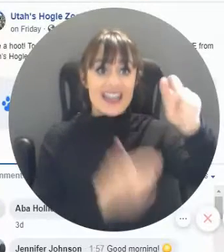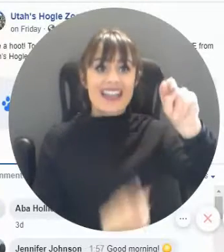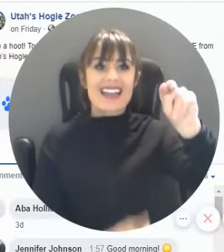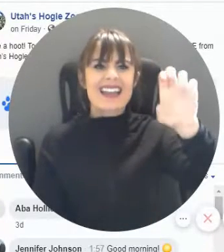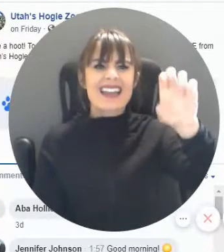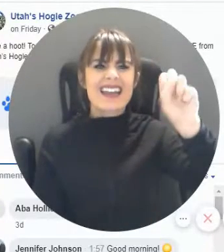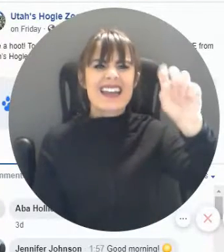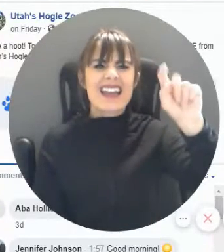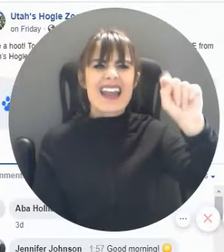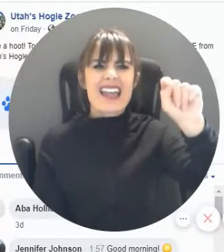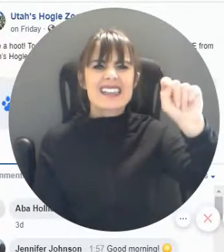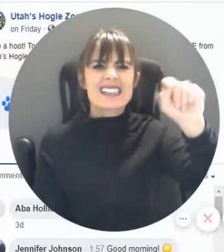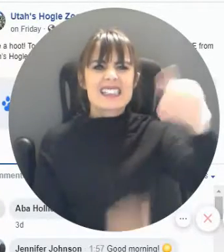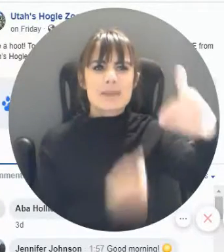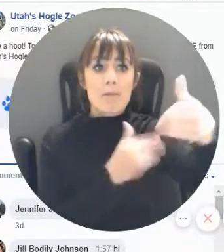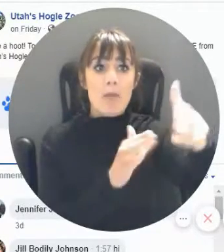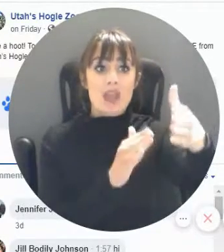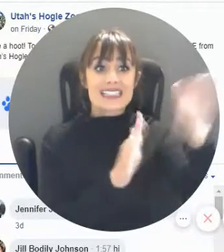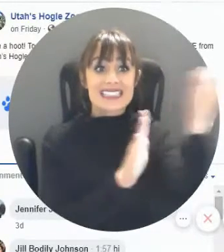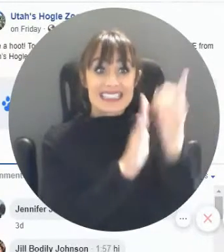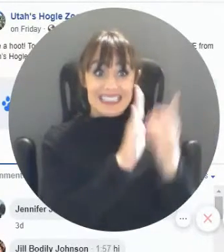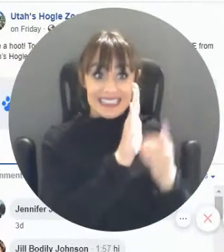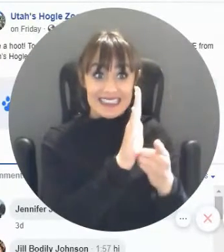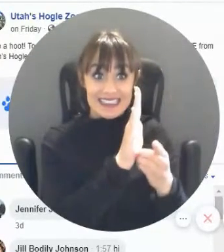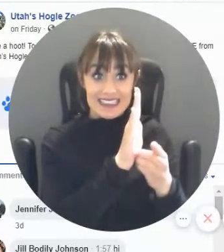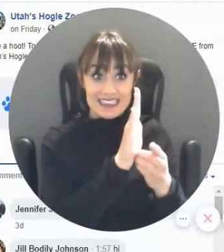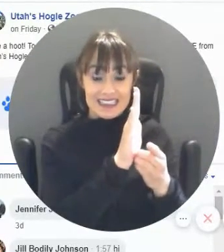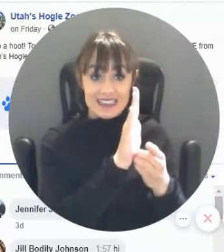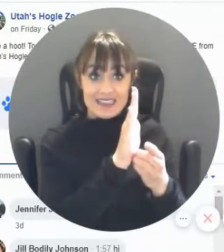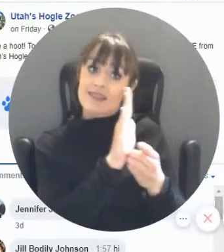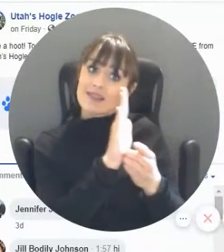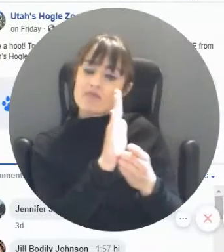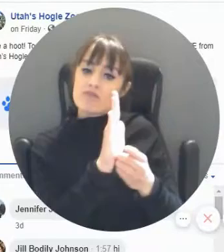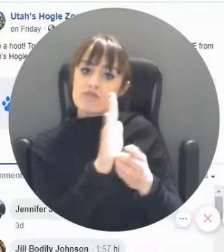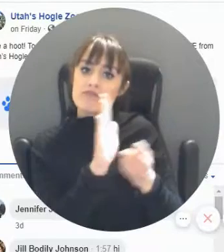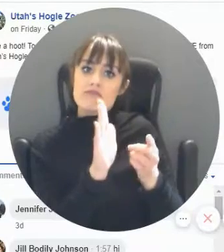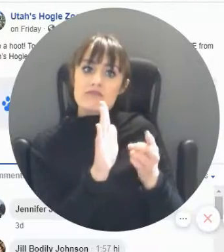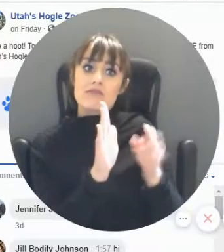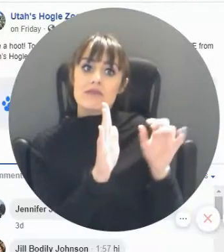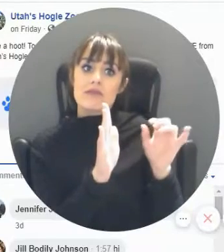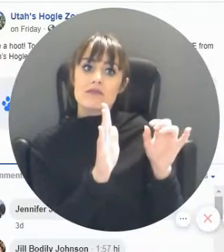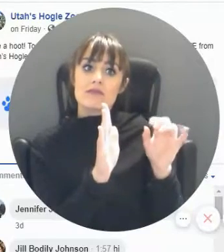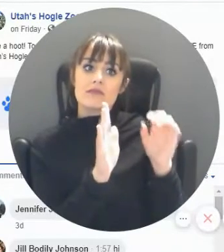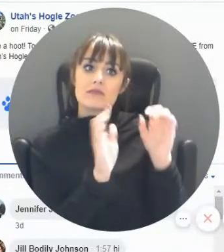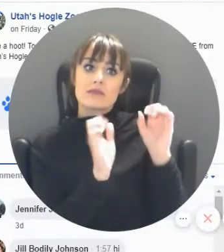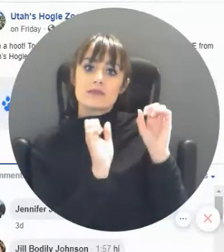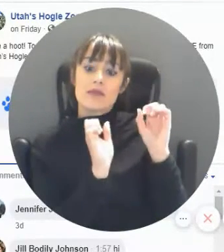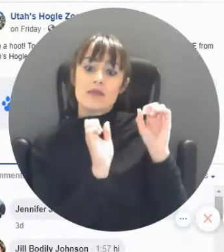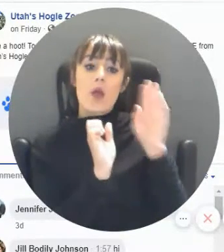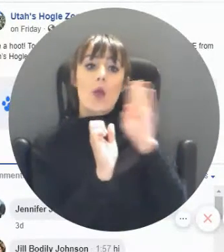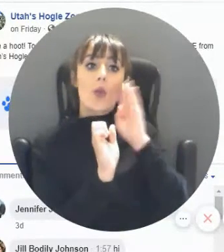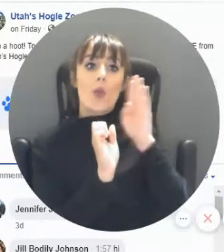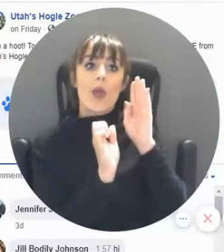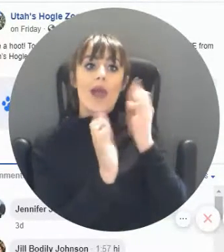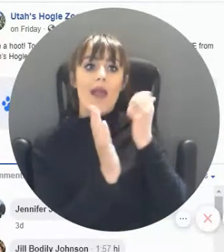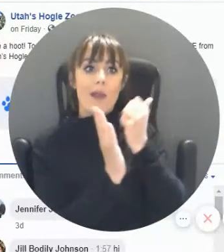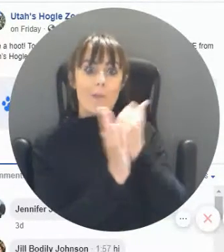Like western screech owls that like to live in nests trees, those nest boxes will actually draw them to your property, and then they'd